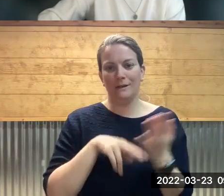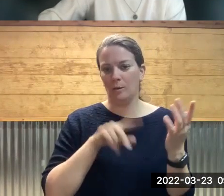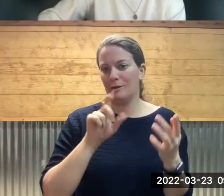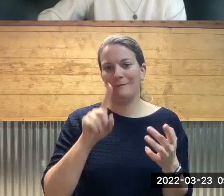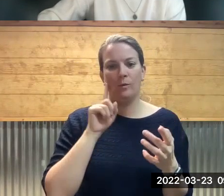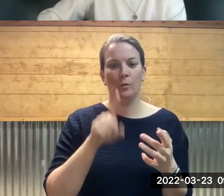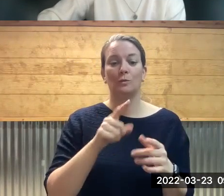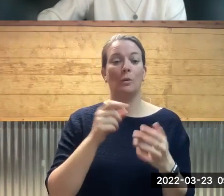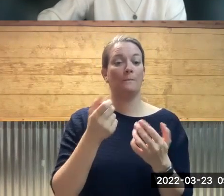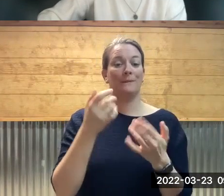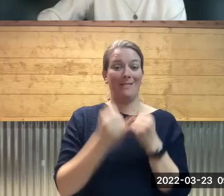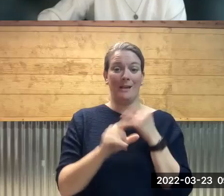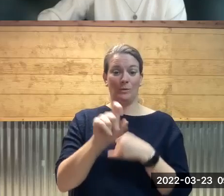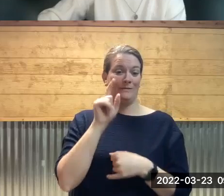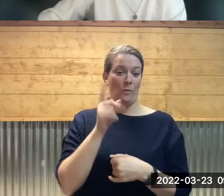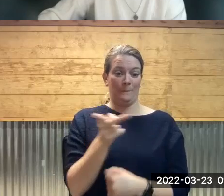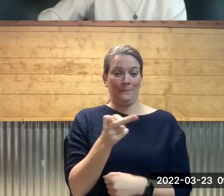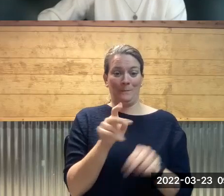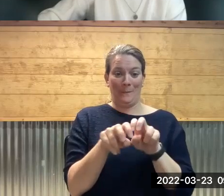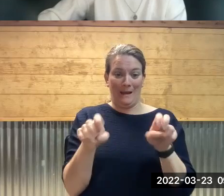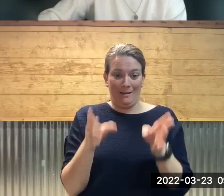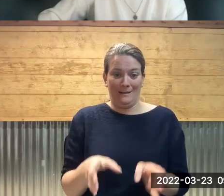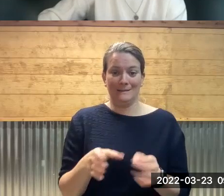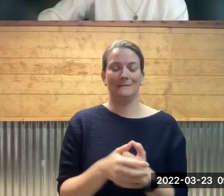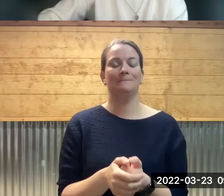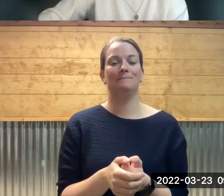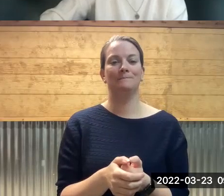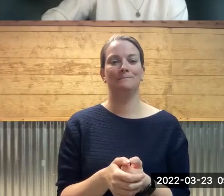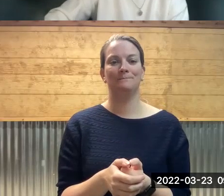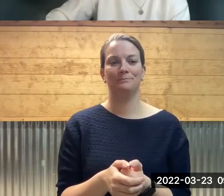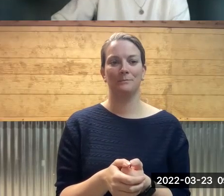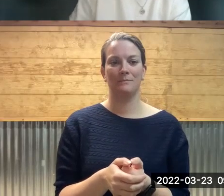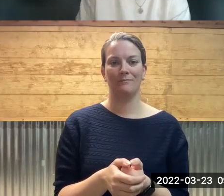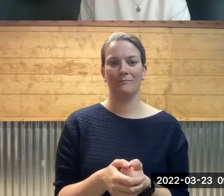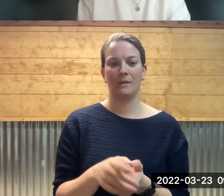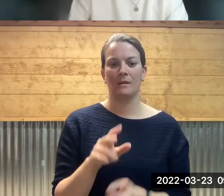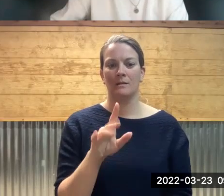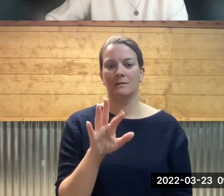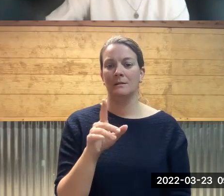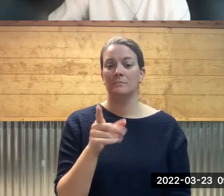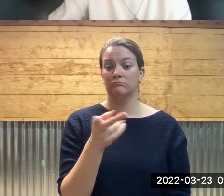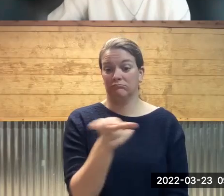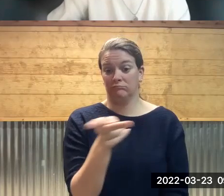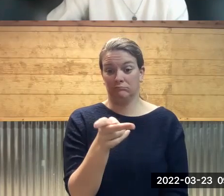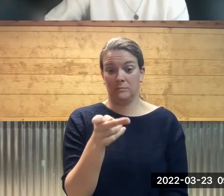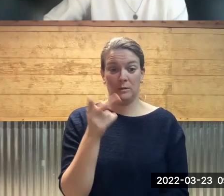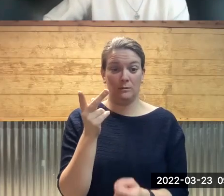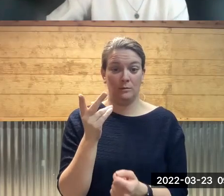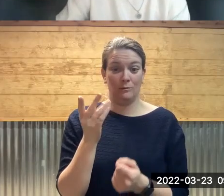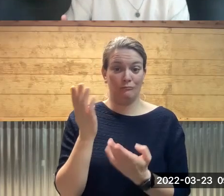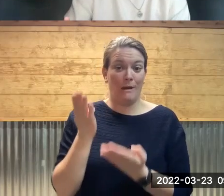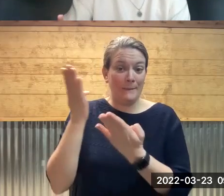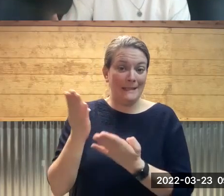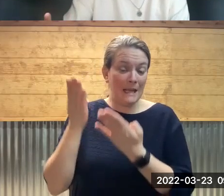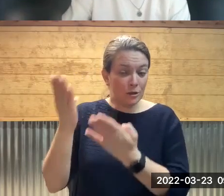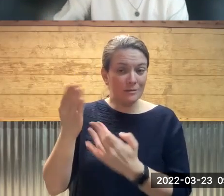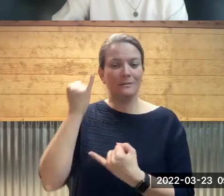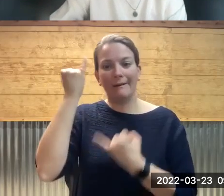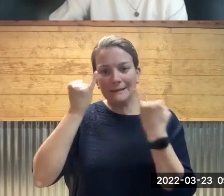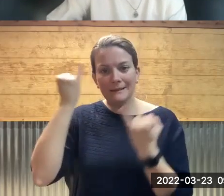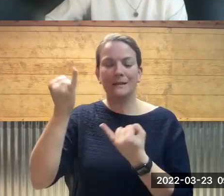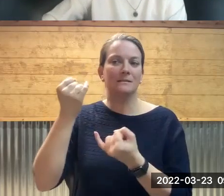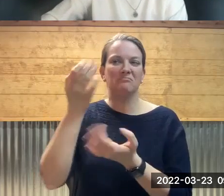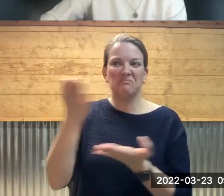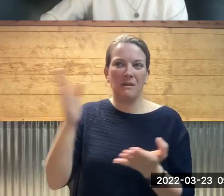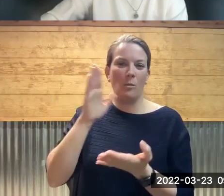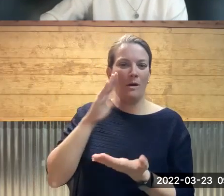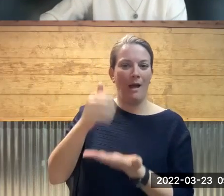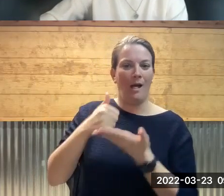So panelists. My final question is, please share any recommendations you might have to help us learn more about diversity or specific cultures.